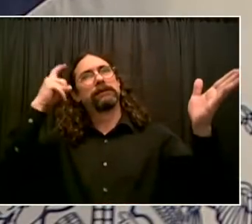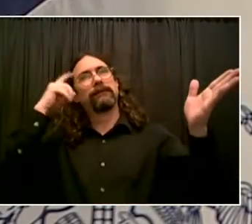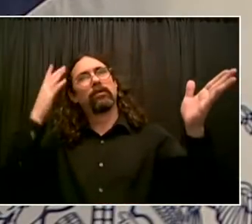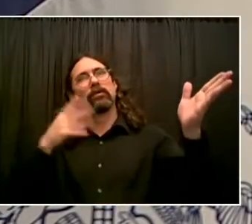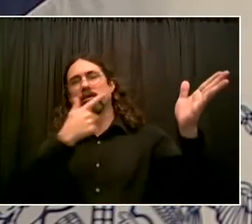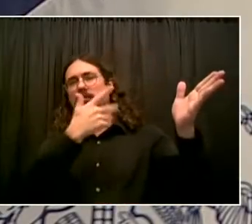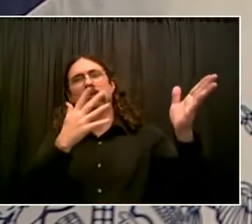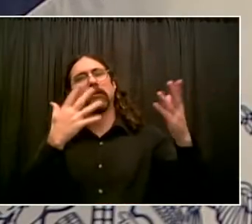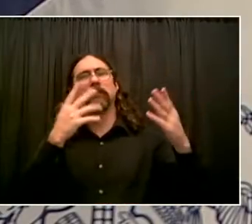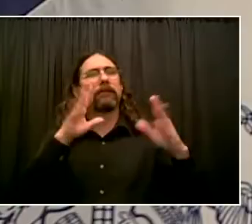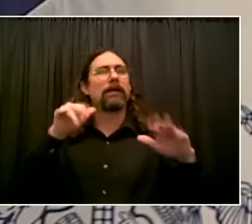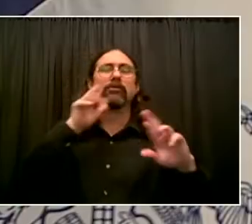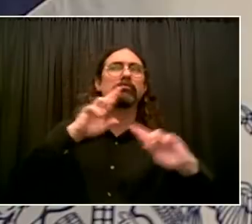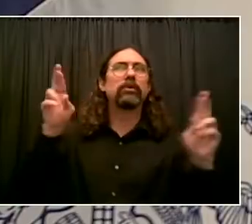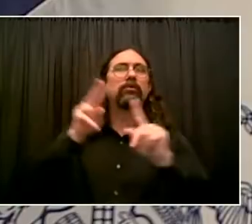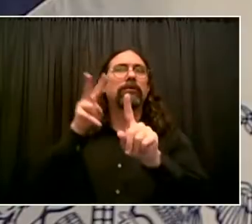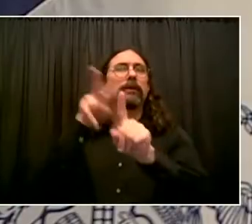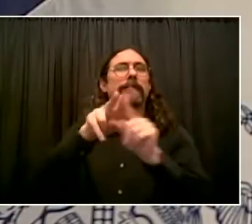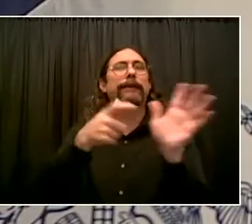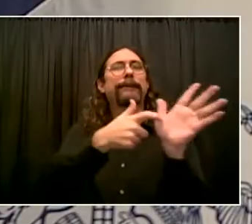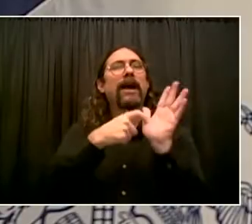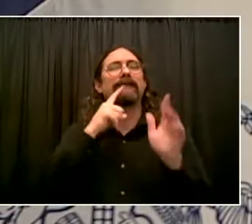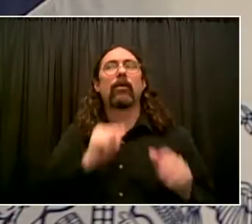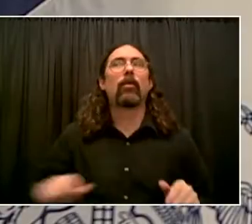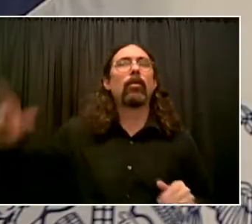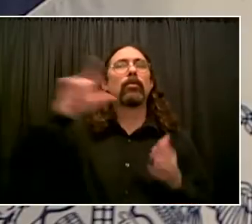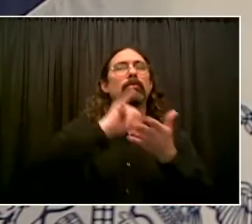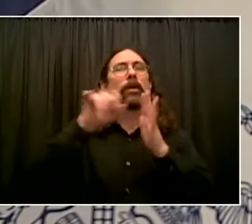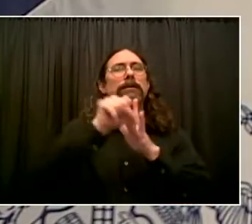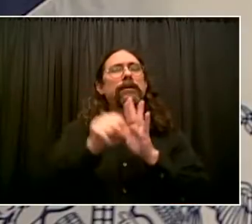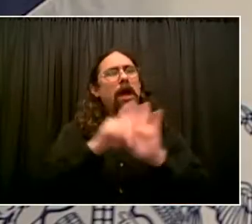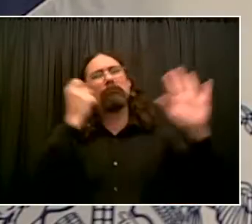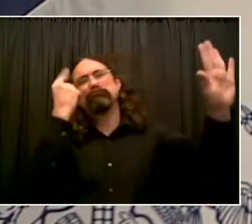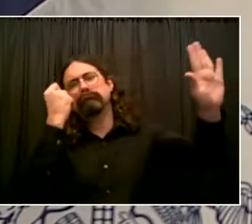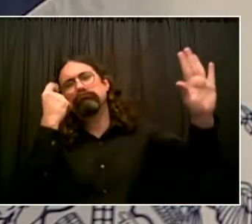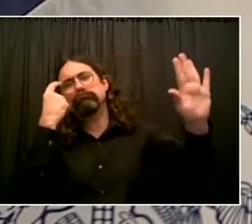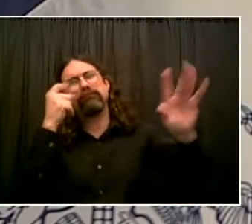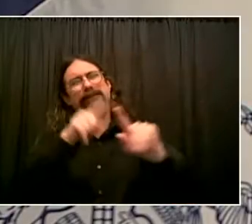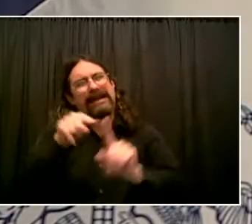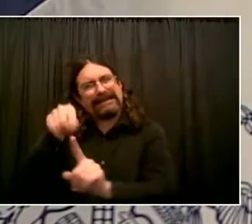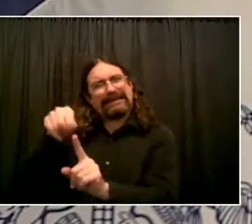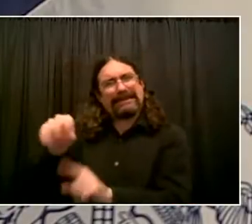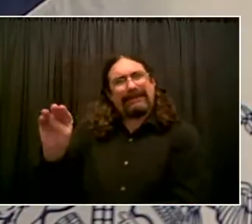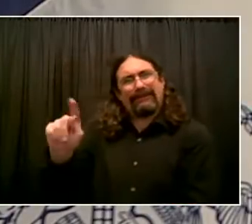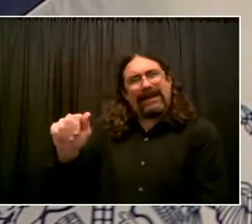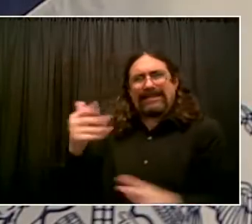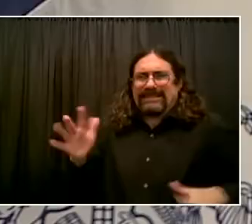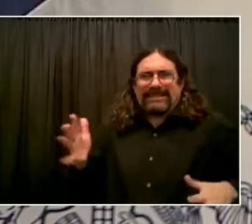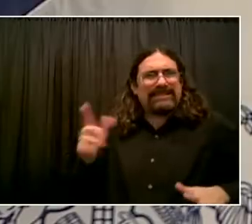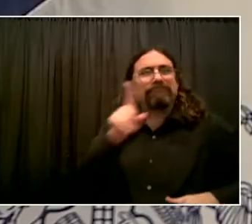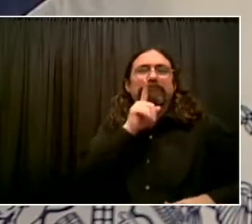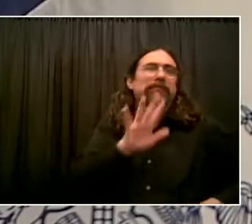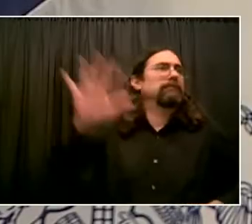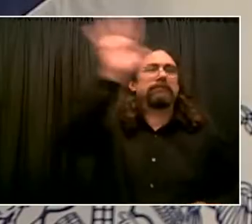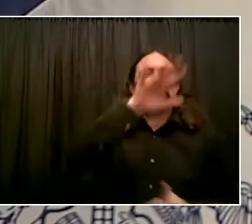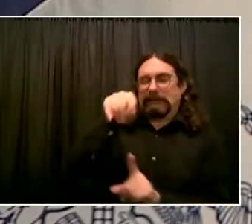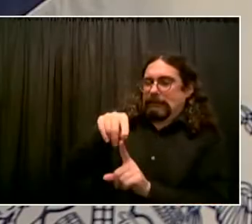AND HELP US GET OUT OF THE COVID ERA. THE OBVIOUS FIRST PLACE TO DO THAT IS THE MTA. IT IS A BIG WORKFORCE . IT IS 70,000 PEOPLE.